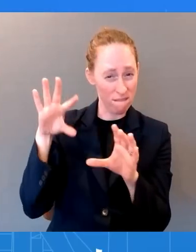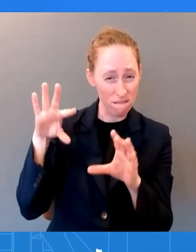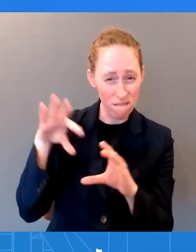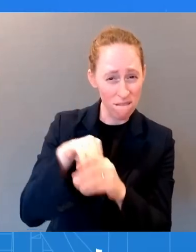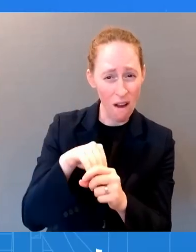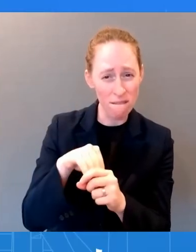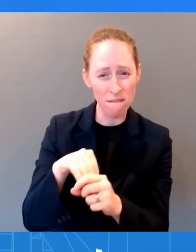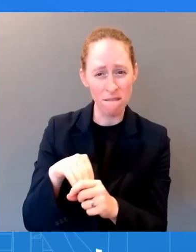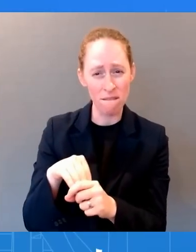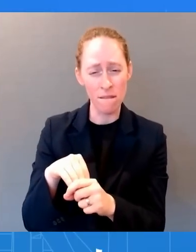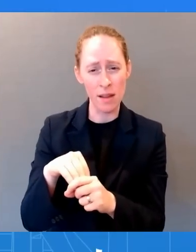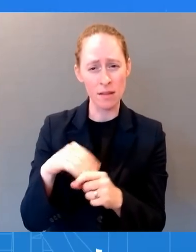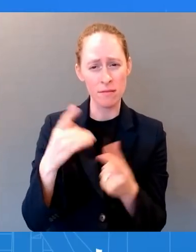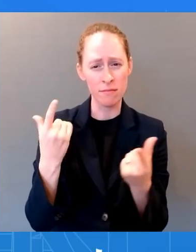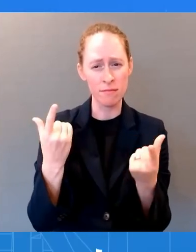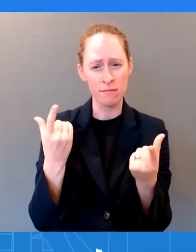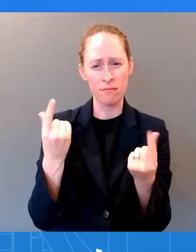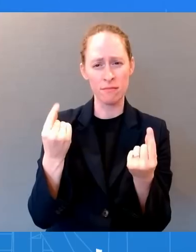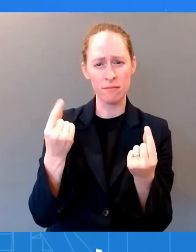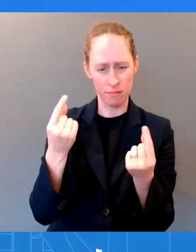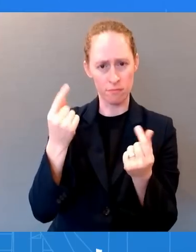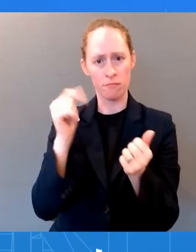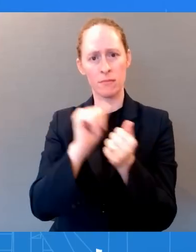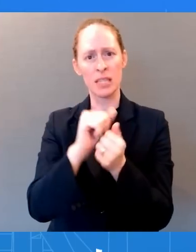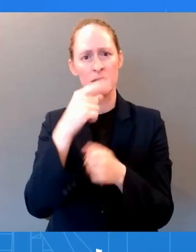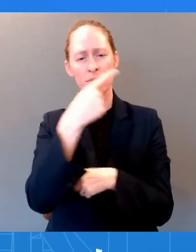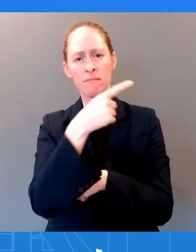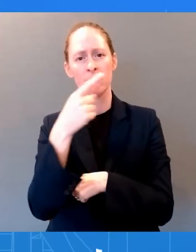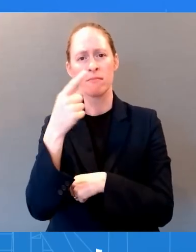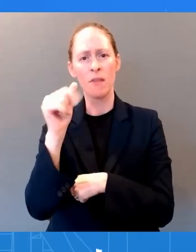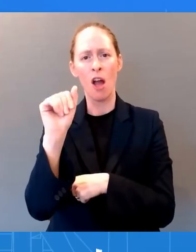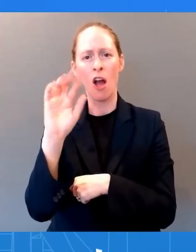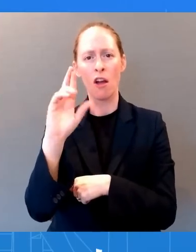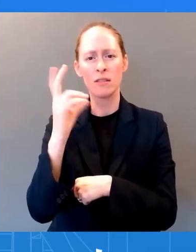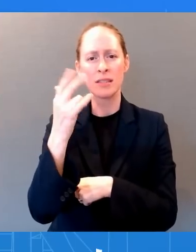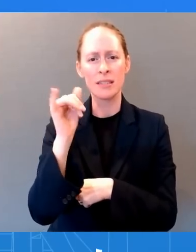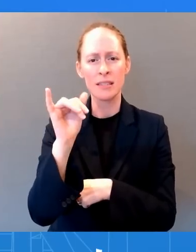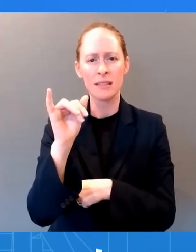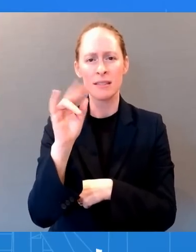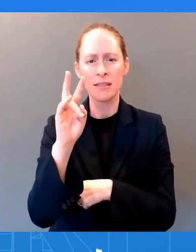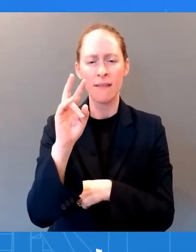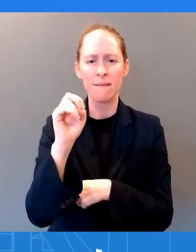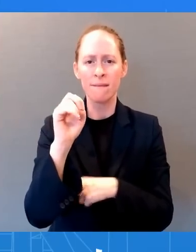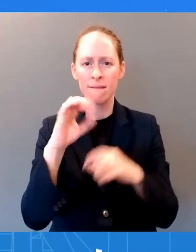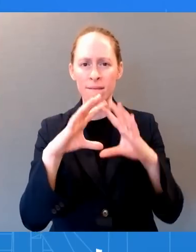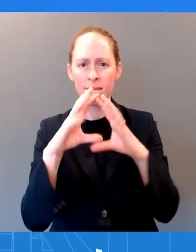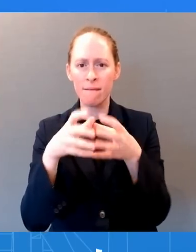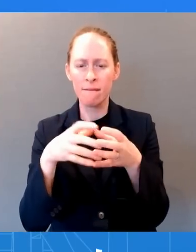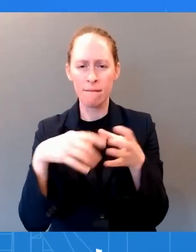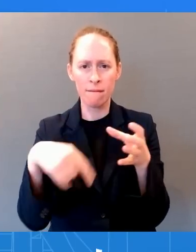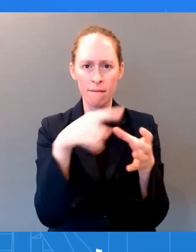approached the White House Counsel and a determination was reached here to allow the Acting Archivist to make a determination with respect to executive privilege.